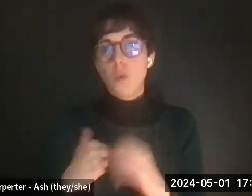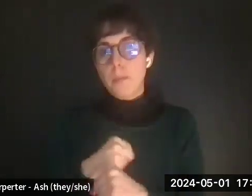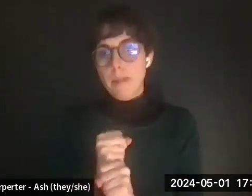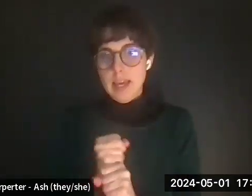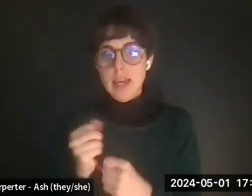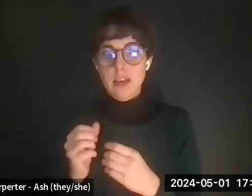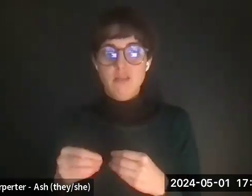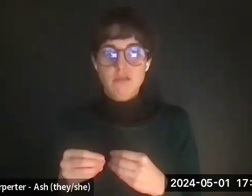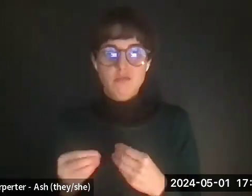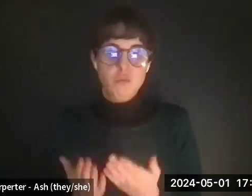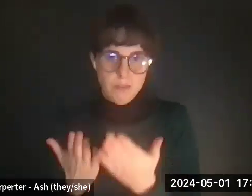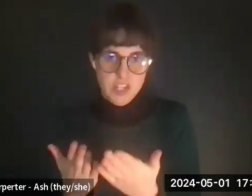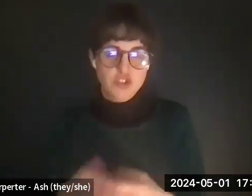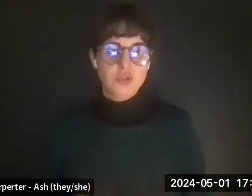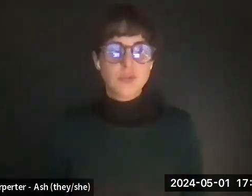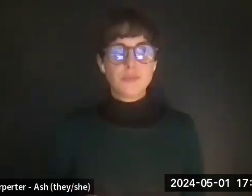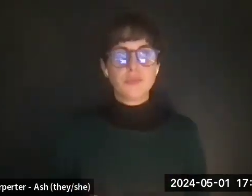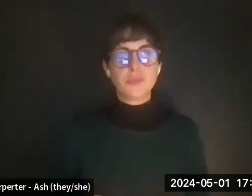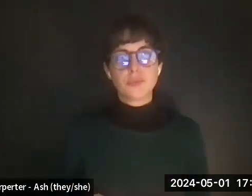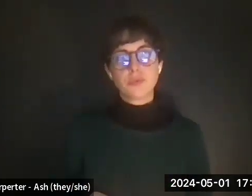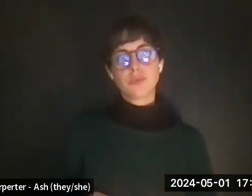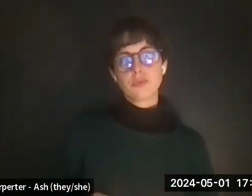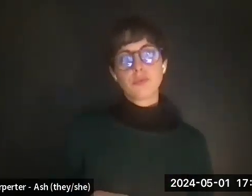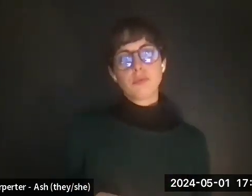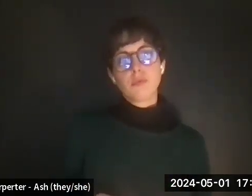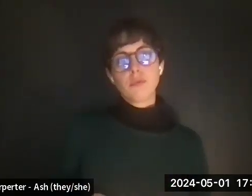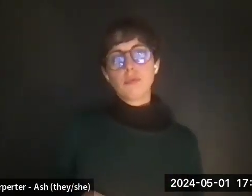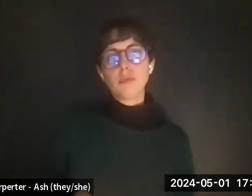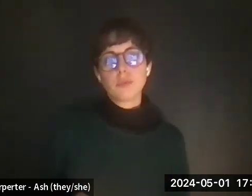of engrossed second substitute house bill 1724 requires the